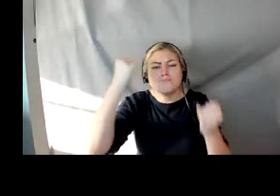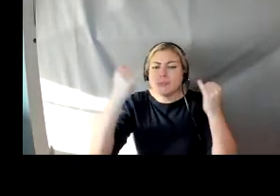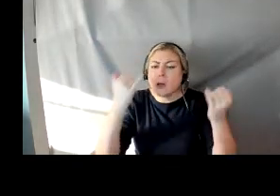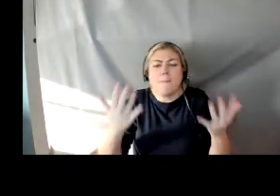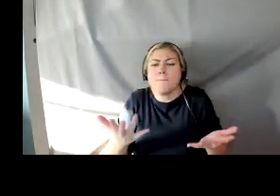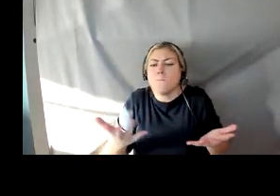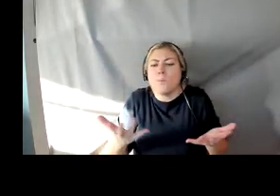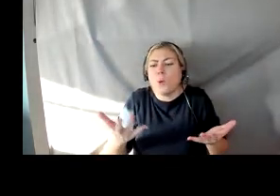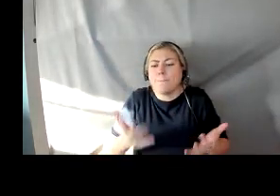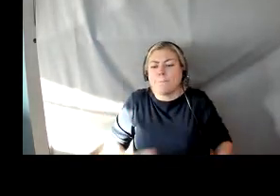Next slide, please.